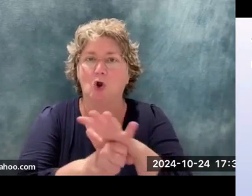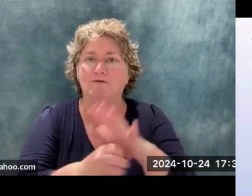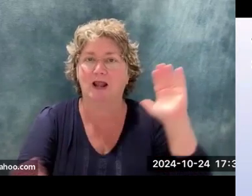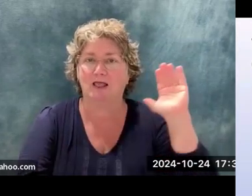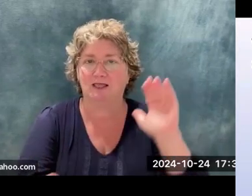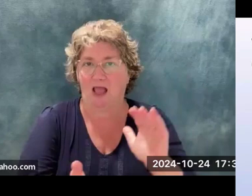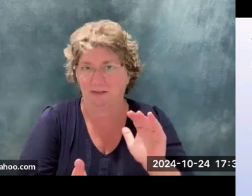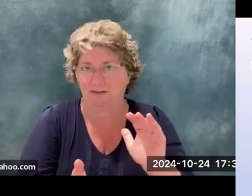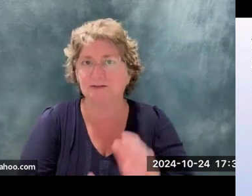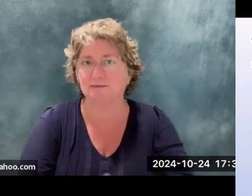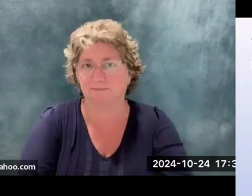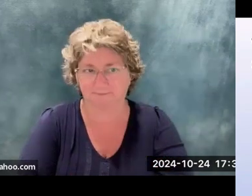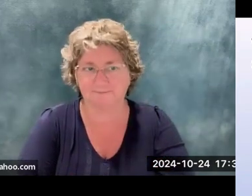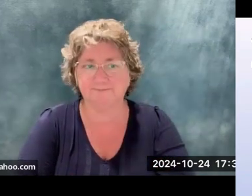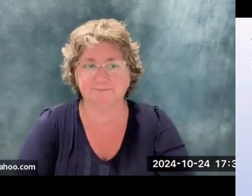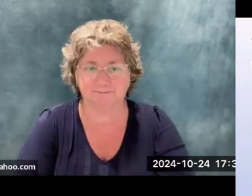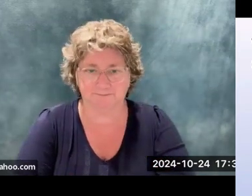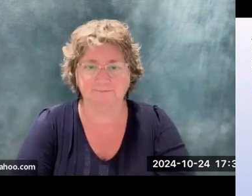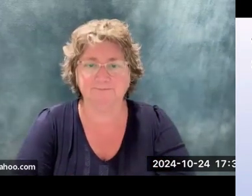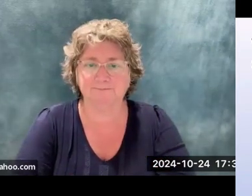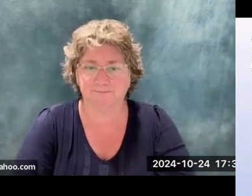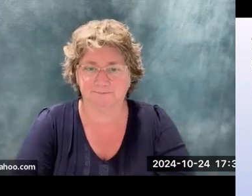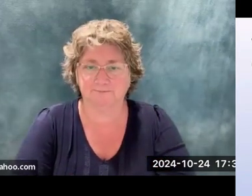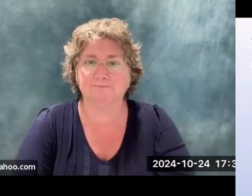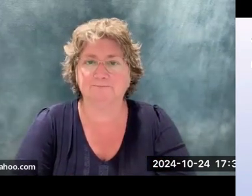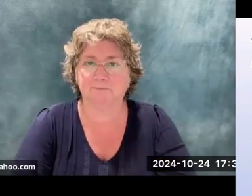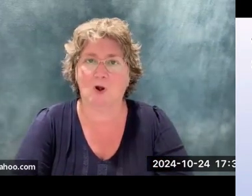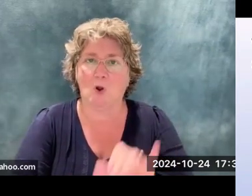and 38% protection against persistent fatigue